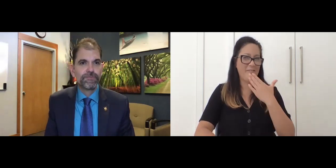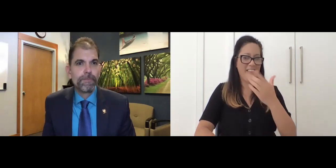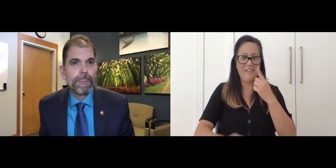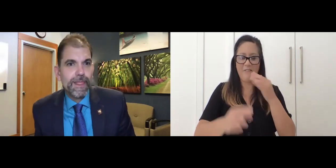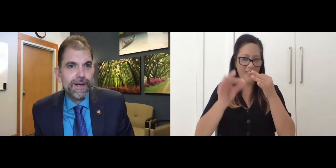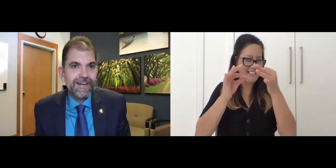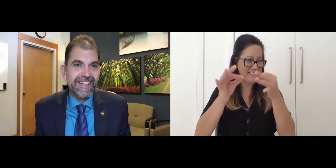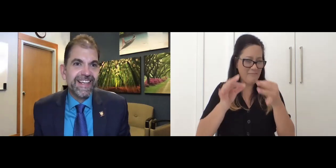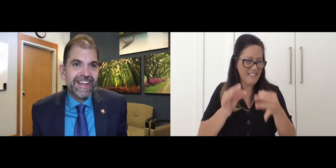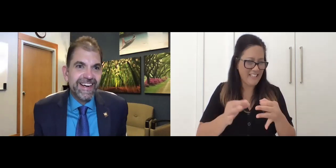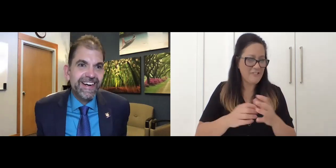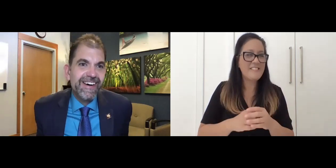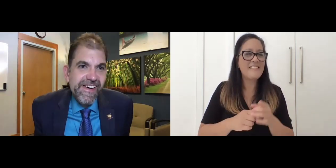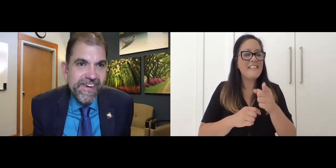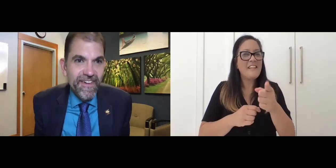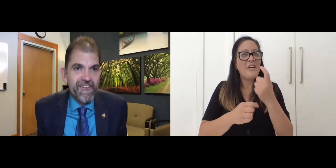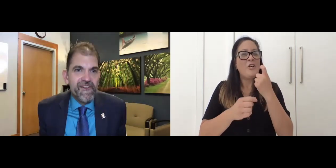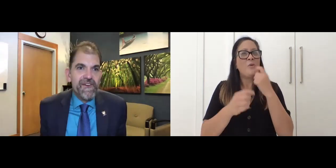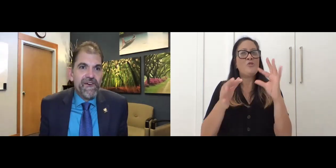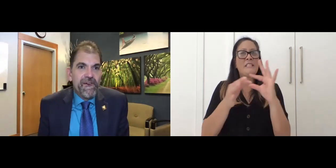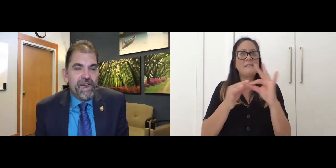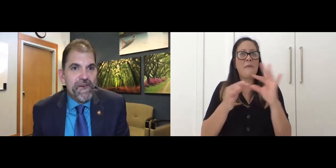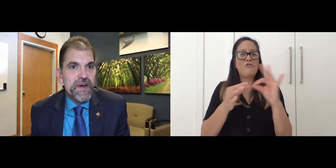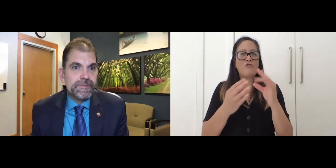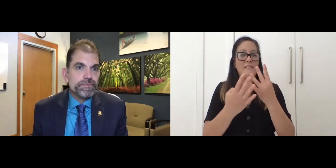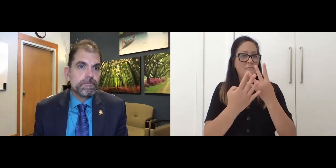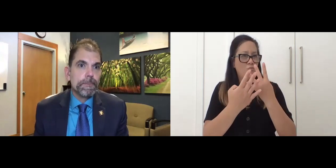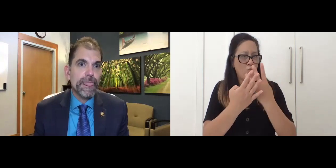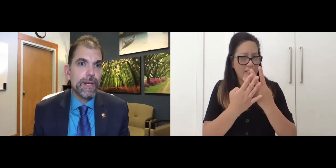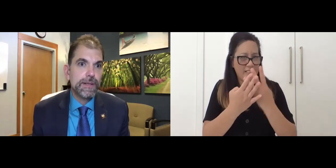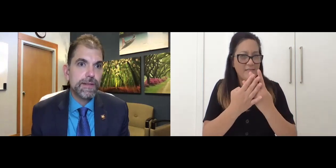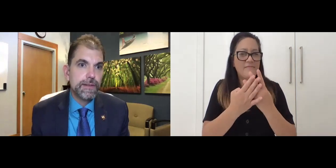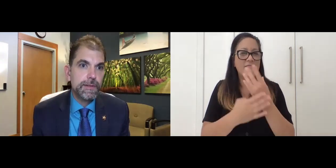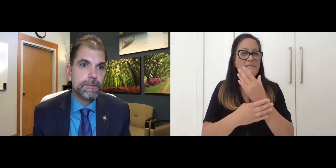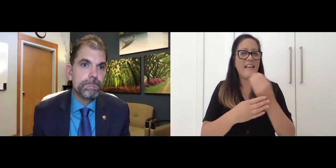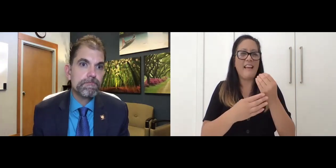clearly. Well thank you for that explanation.